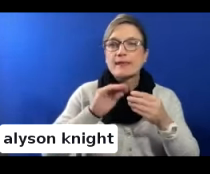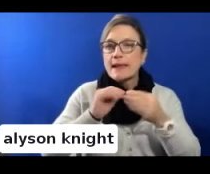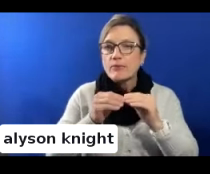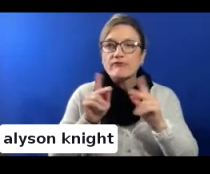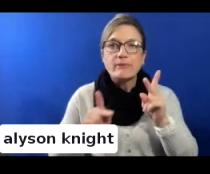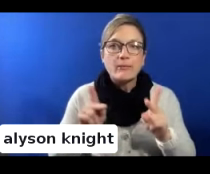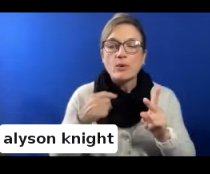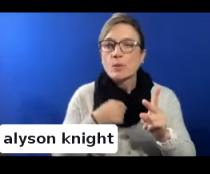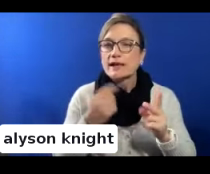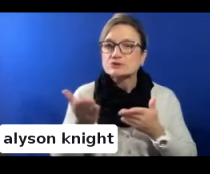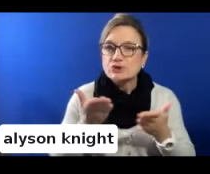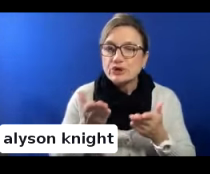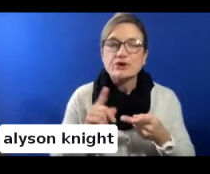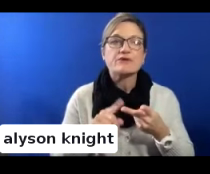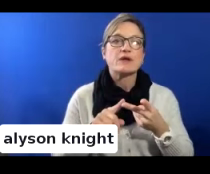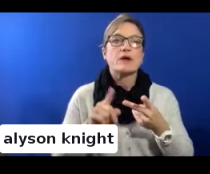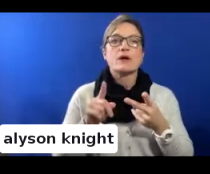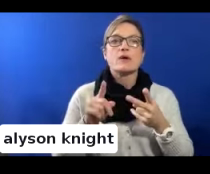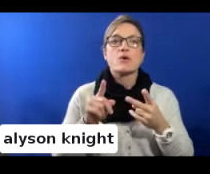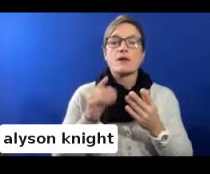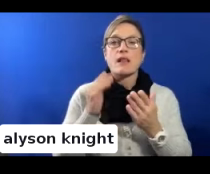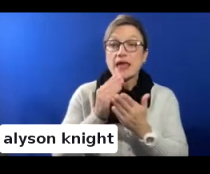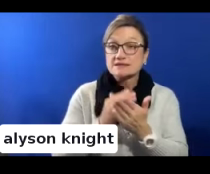served or number of lessons to be provided, for example.